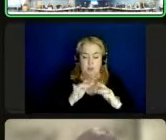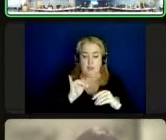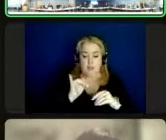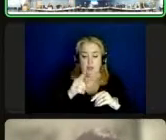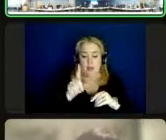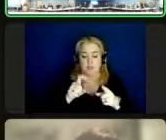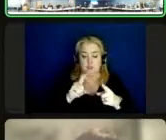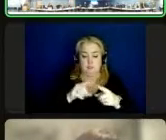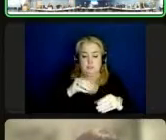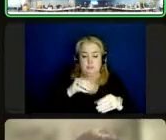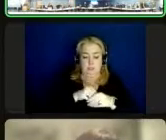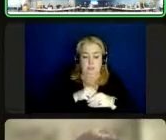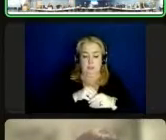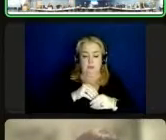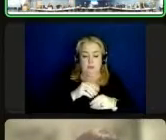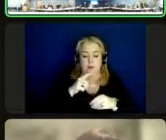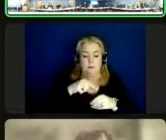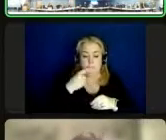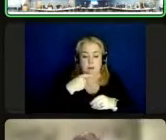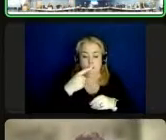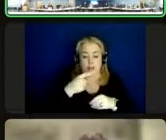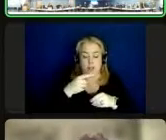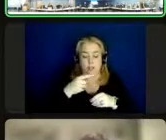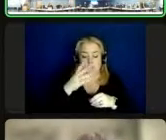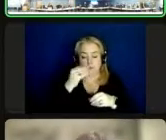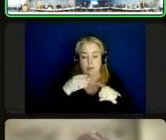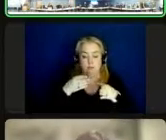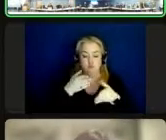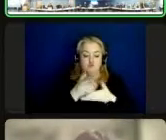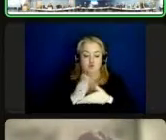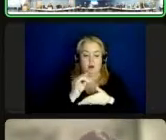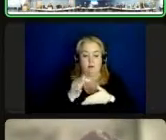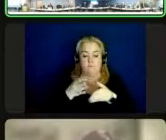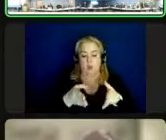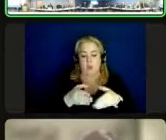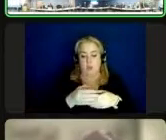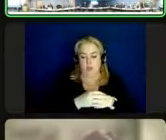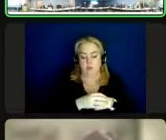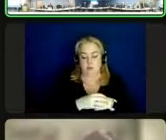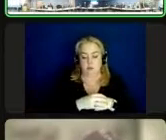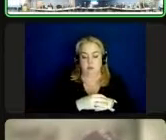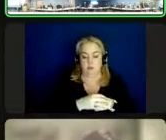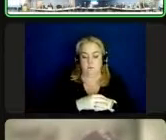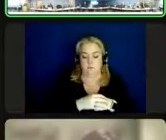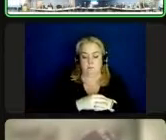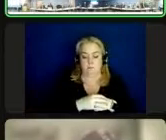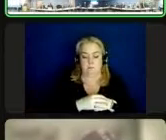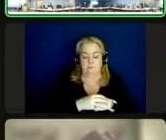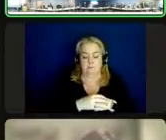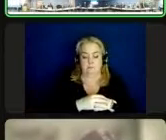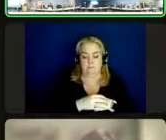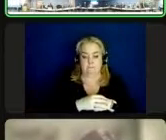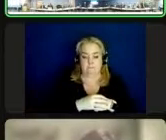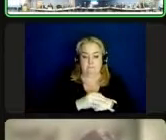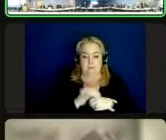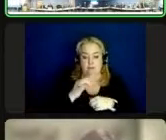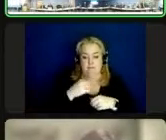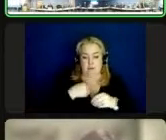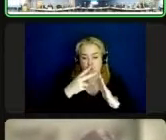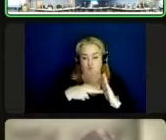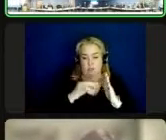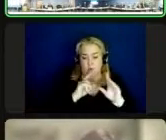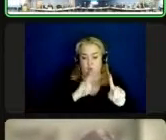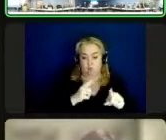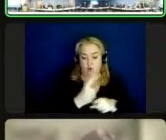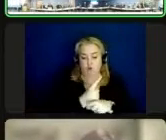NOW BUT THOSE THOSE ONLINE AND